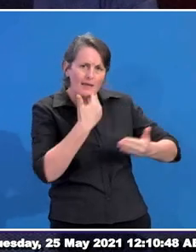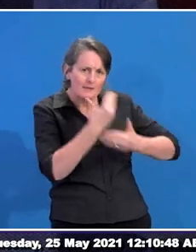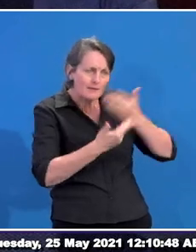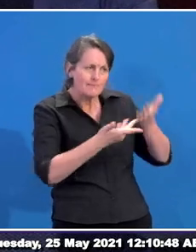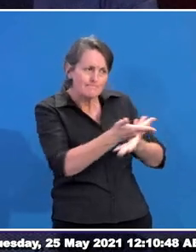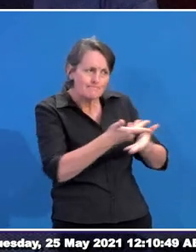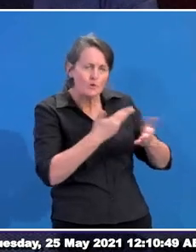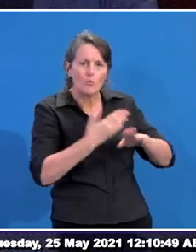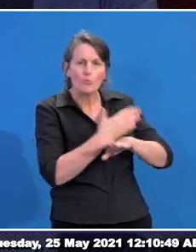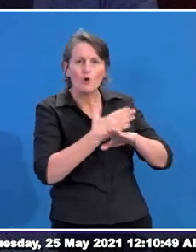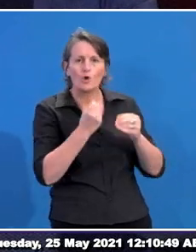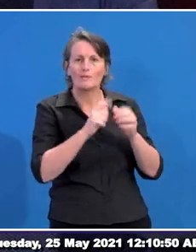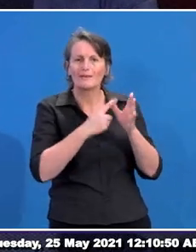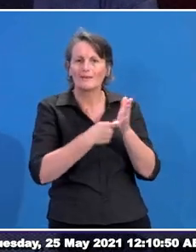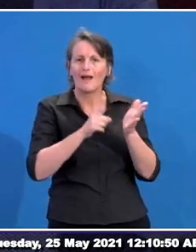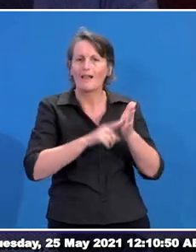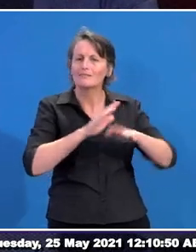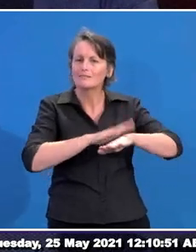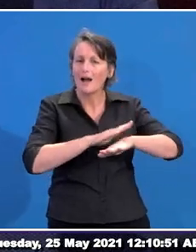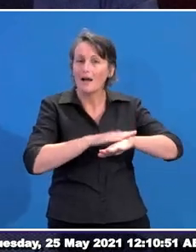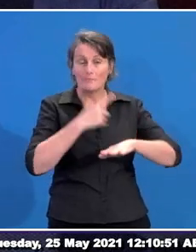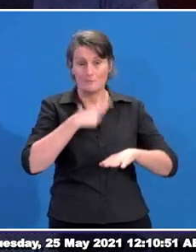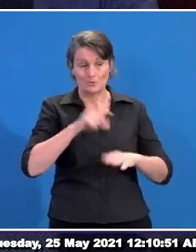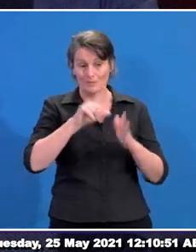particularly where he can't see what might be happening,